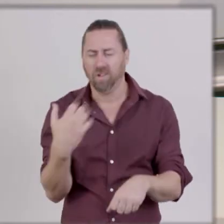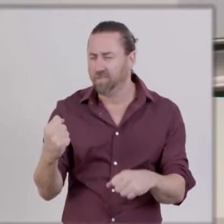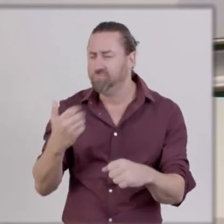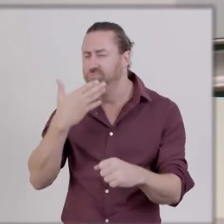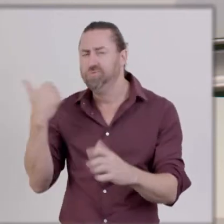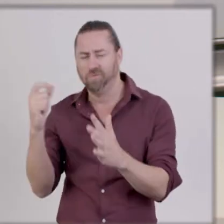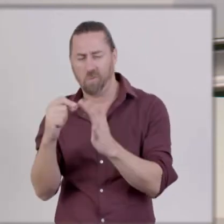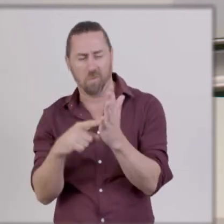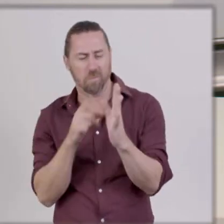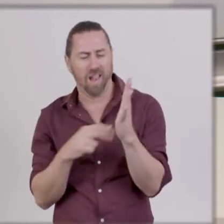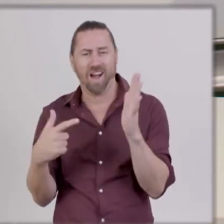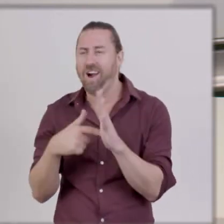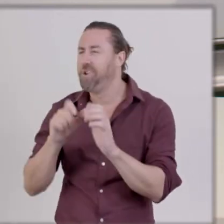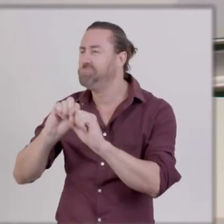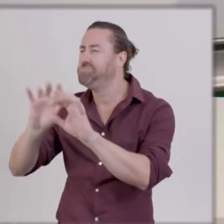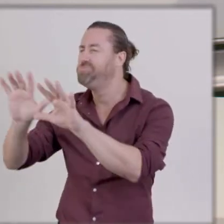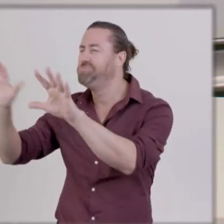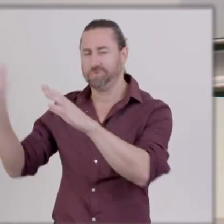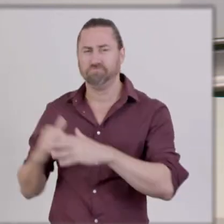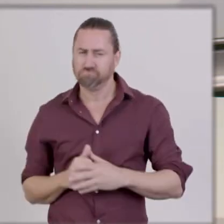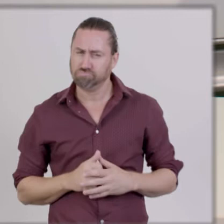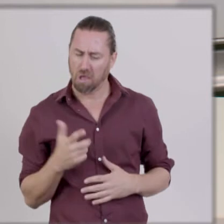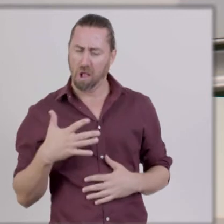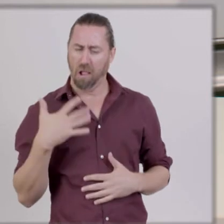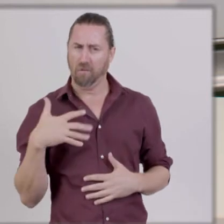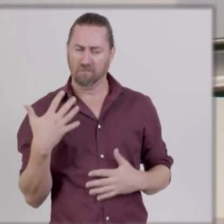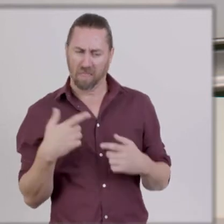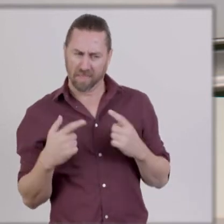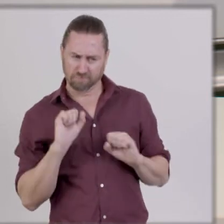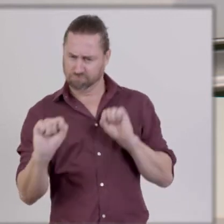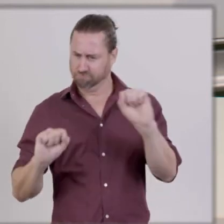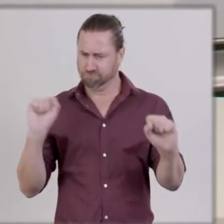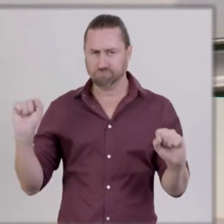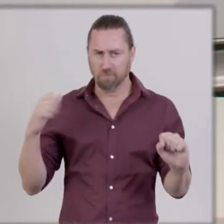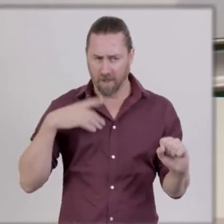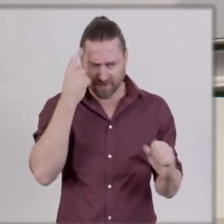It is important to understand the lives of living things so we can protect our wildlife.